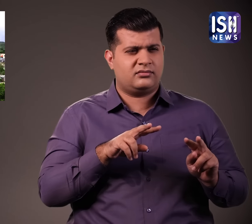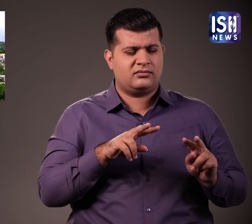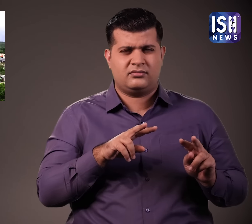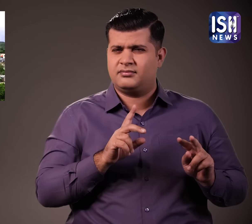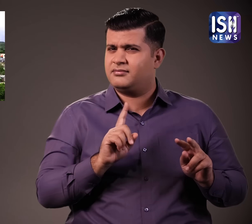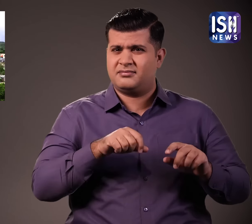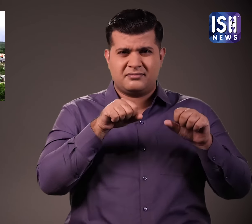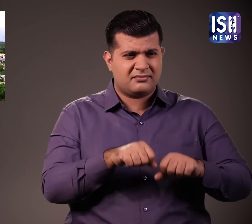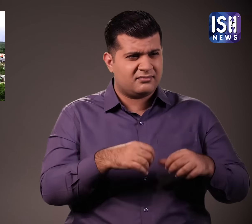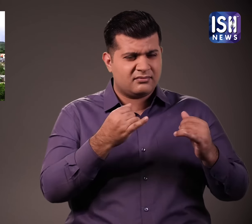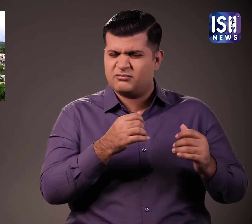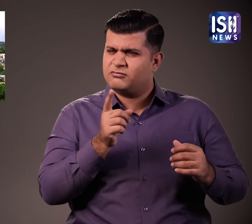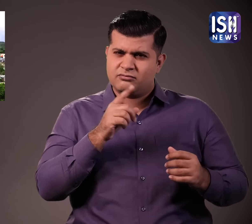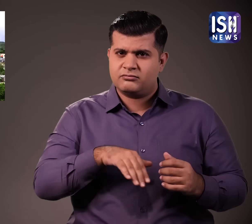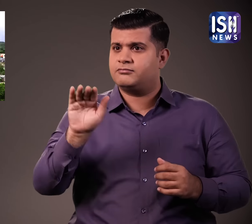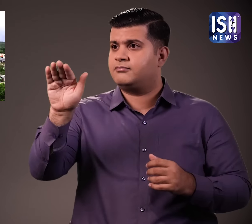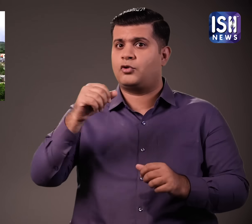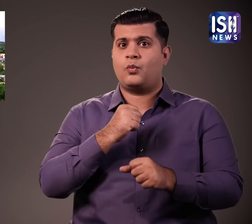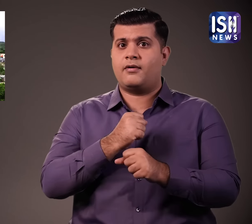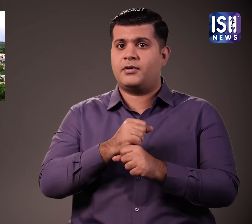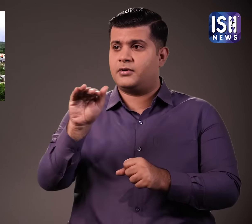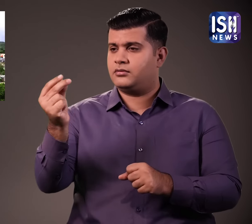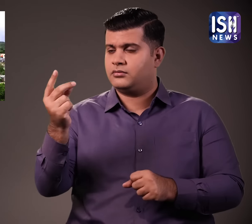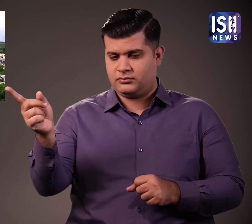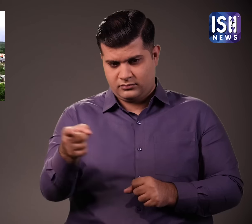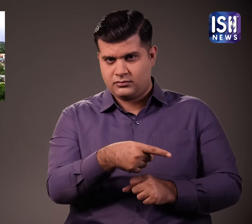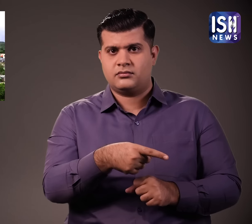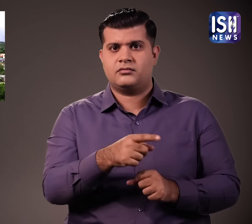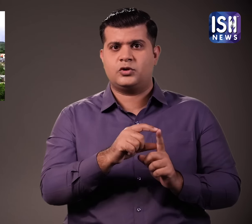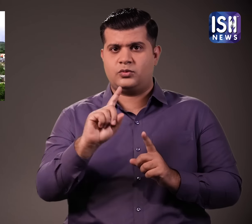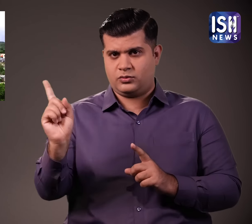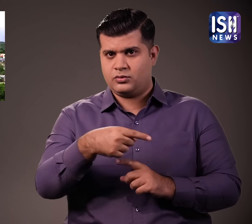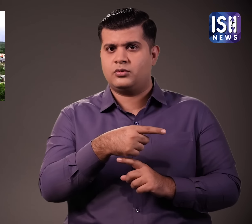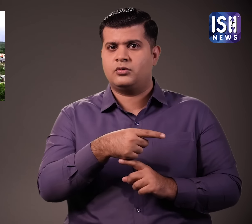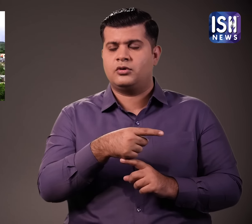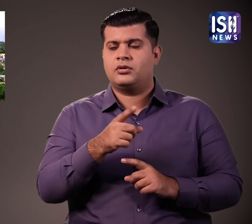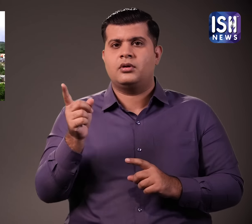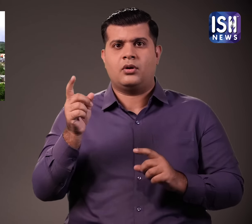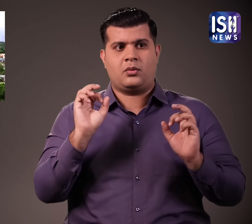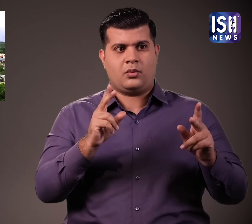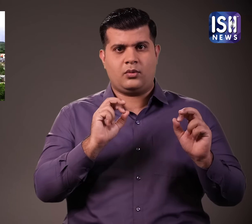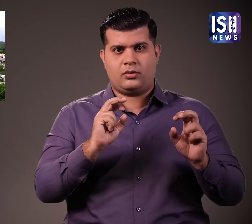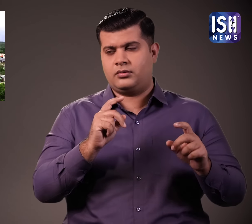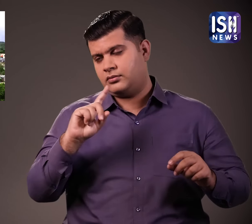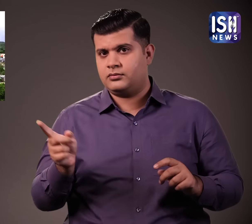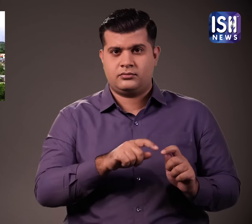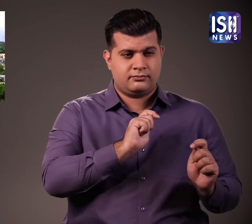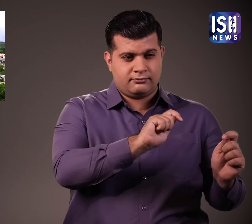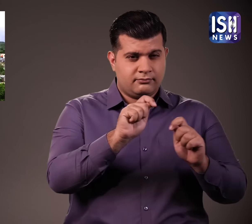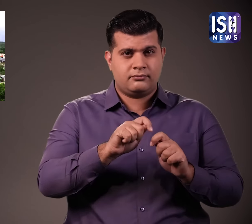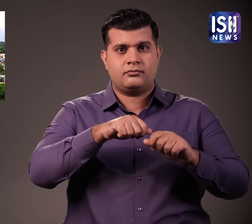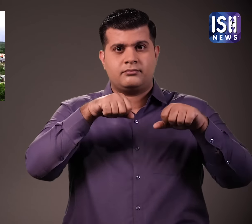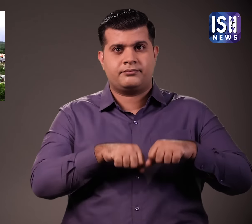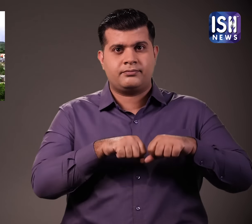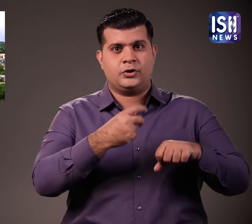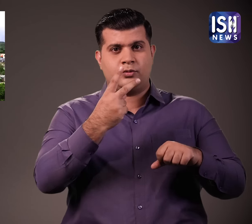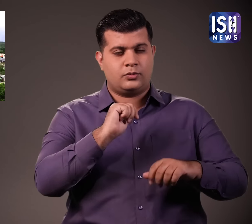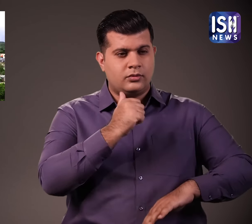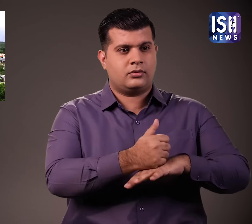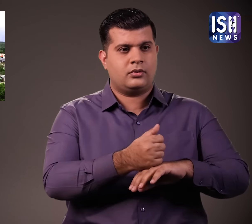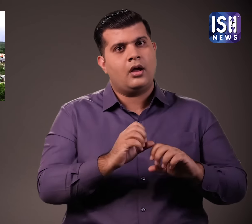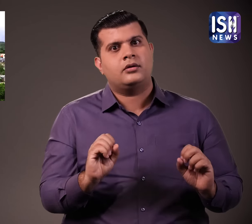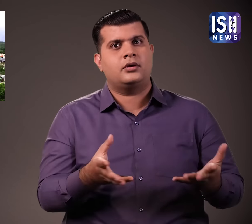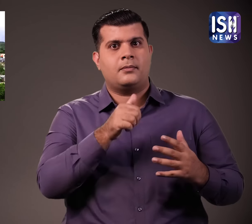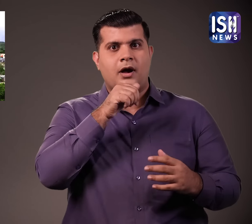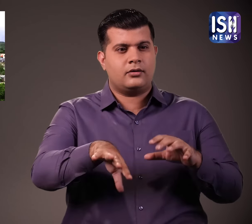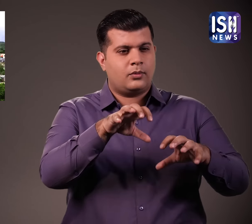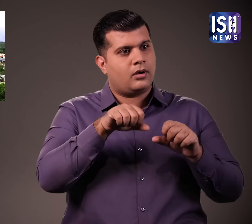Pawar noticed this and approached the taluka panchayat samiti and got 2 new hand pumps installed.